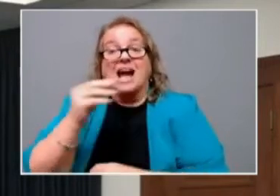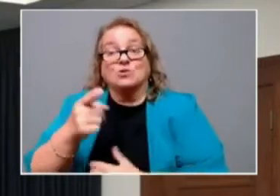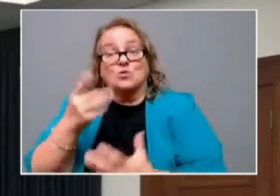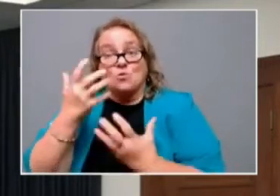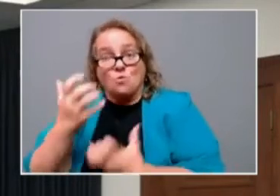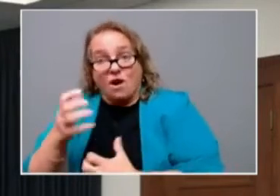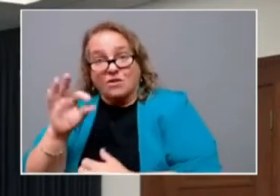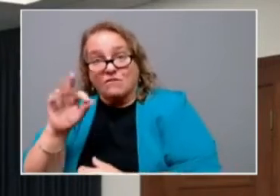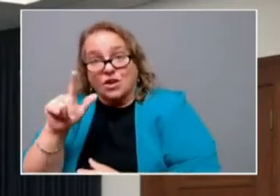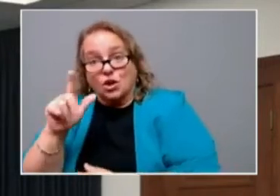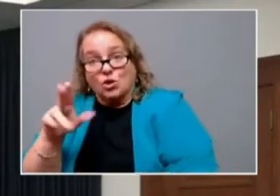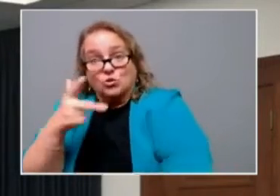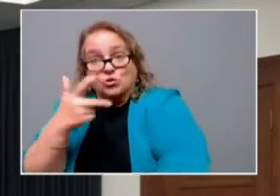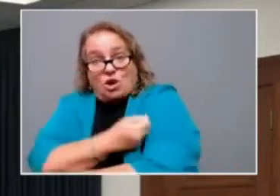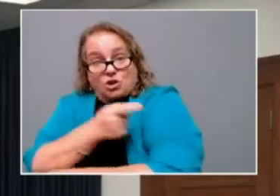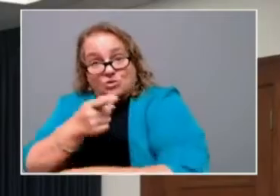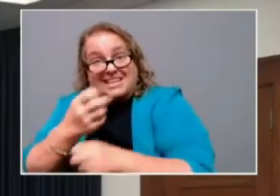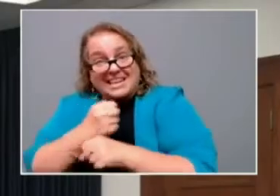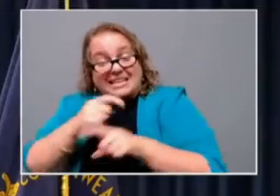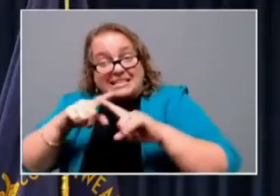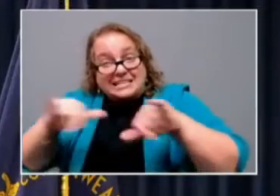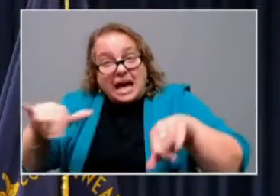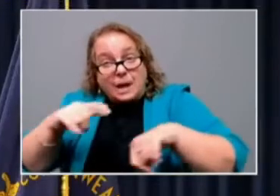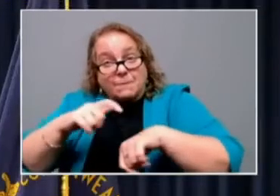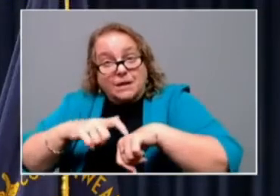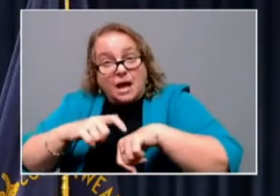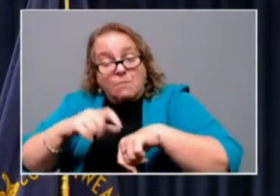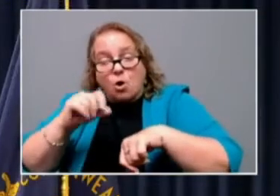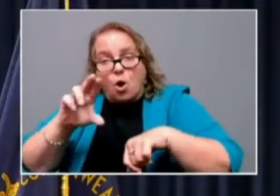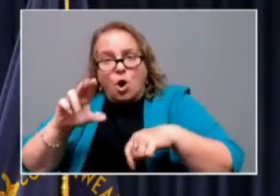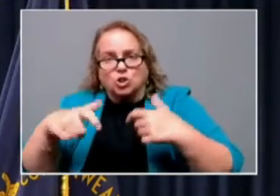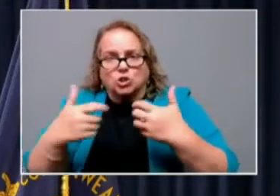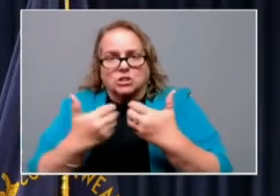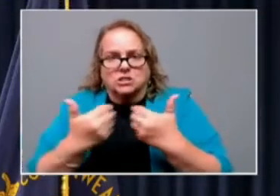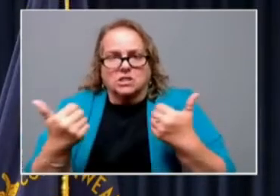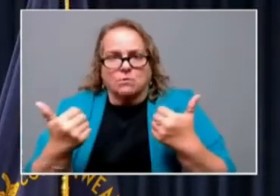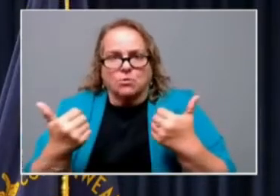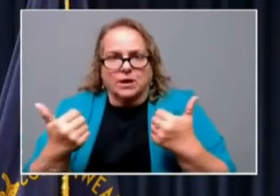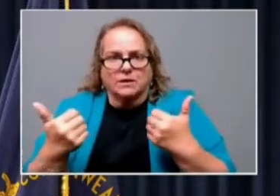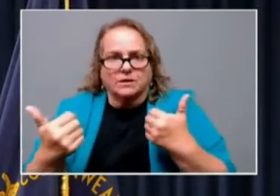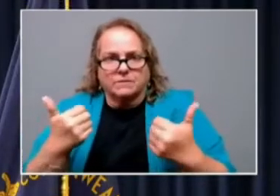same time or should there be spacing out between the right so on your direct